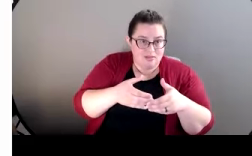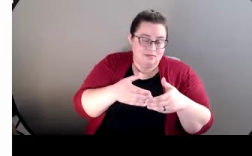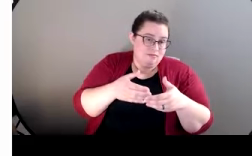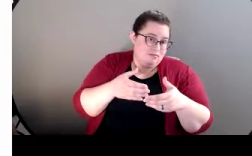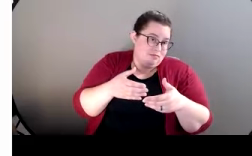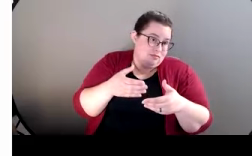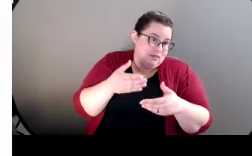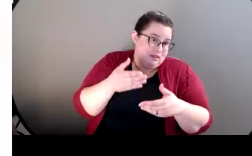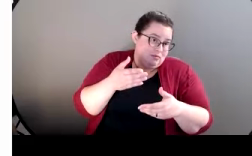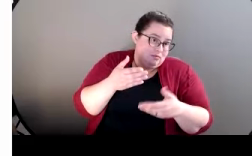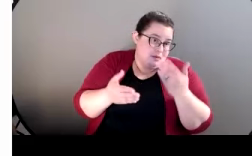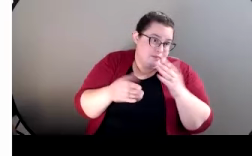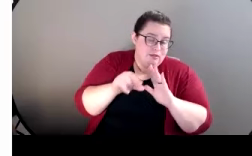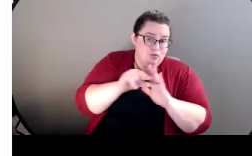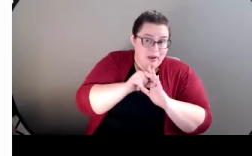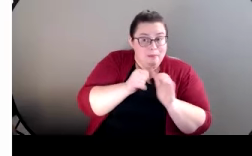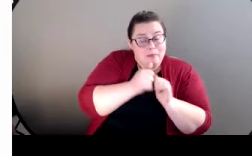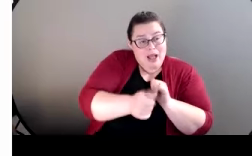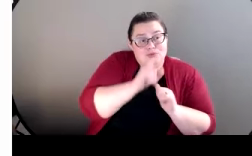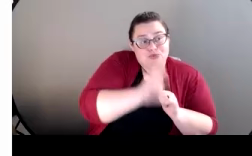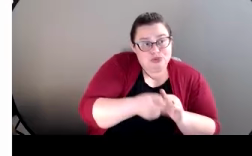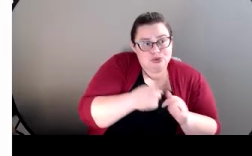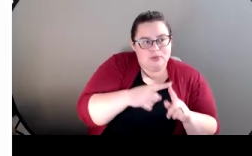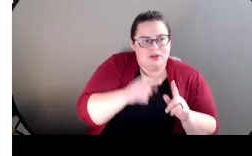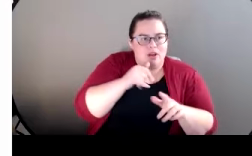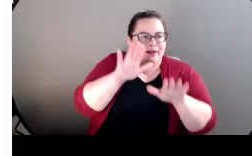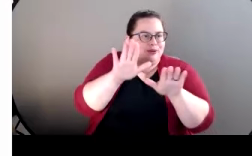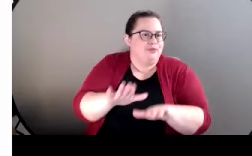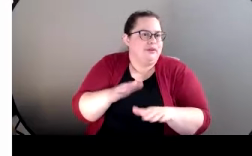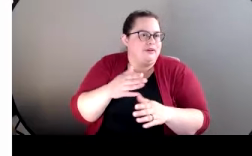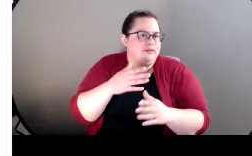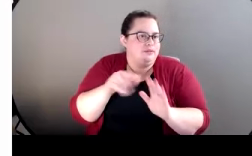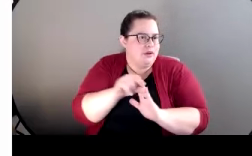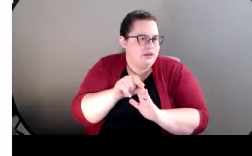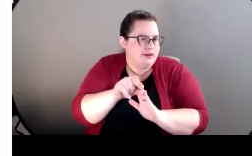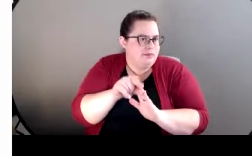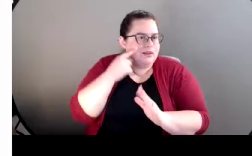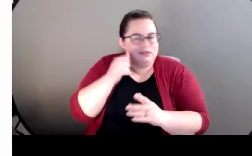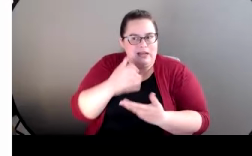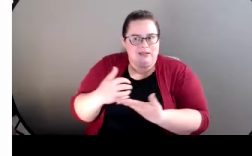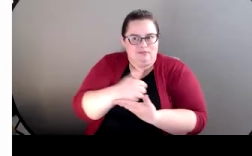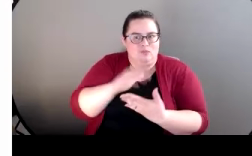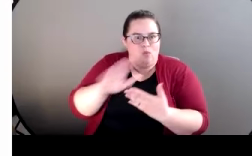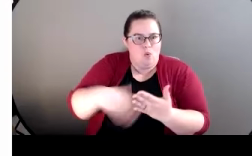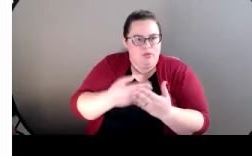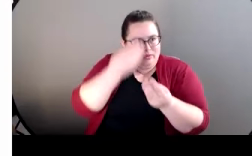getting as good of a grade because they didn't get all the material. Or they make it about a half way or three quarters of the way